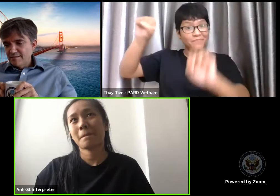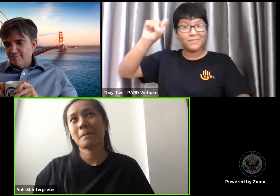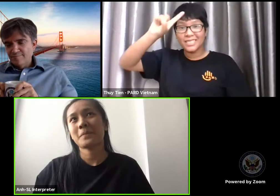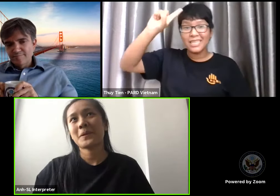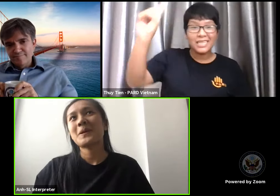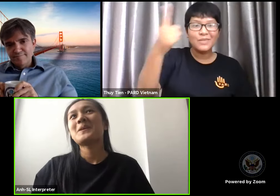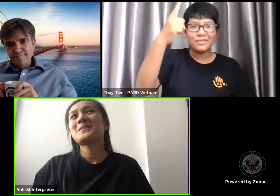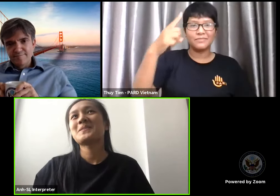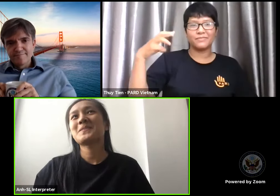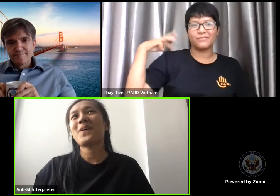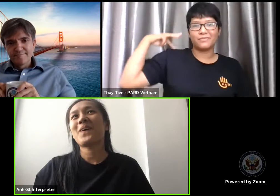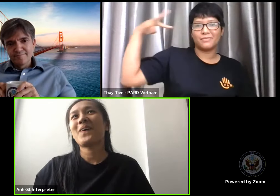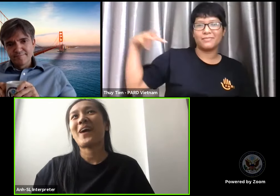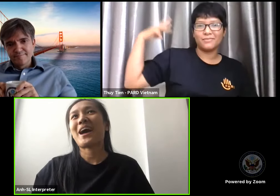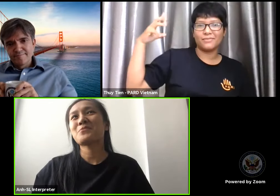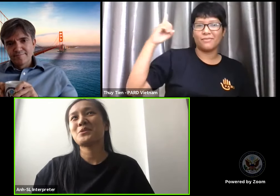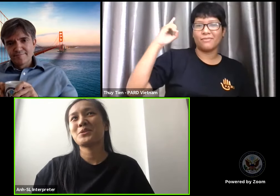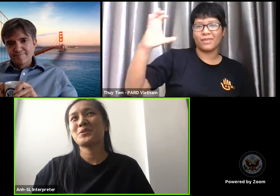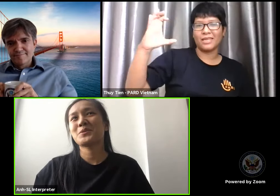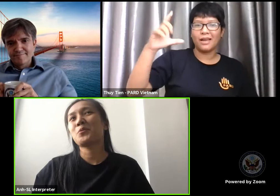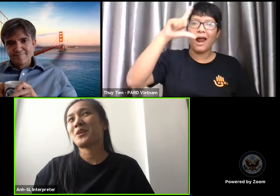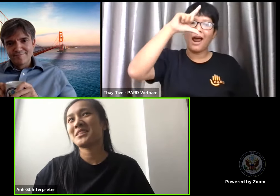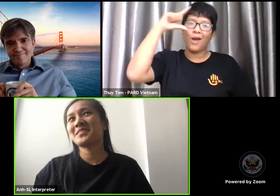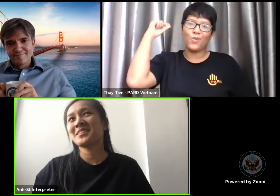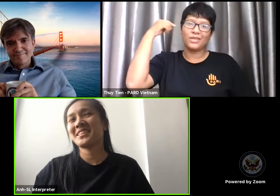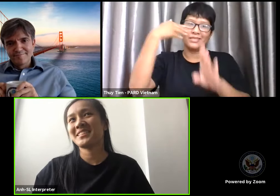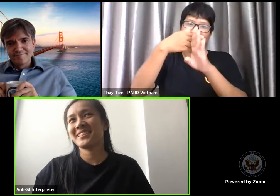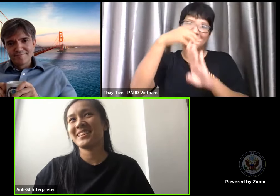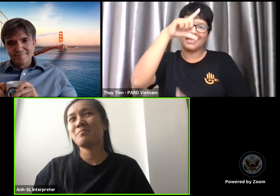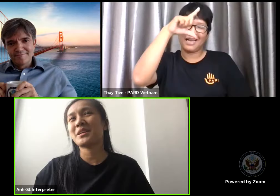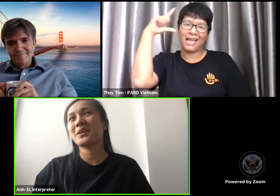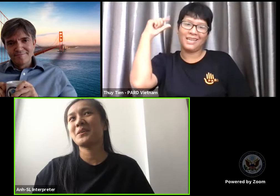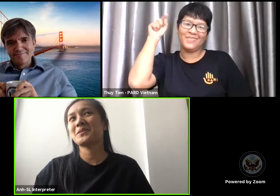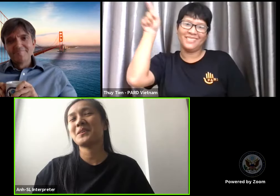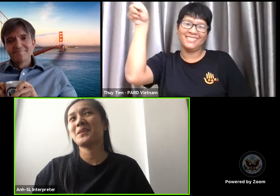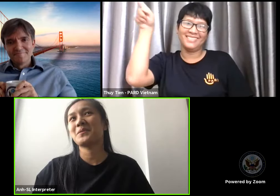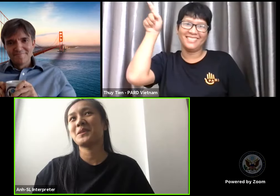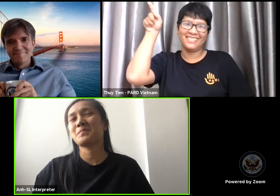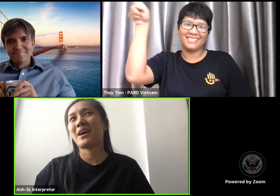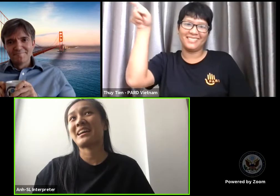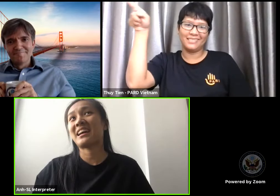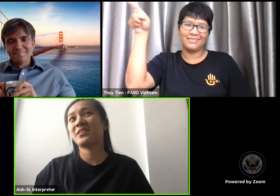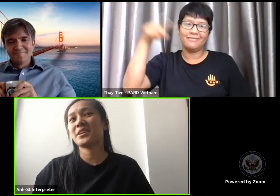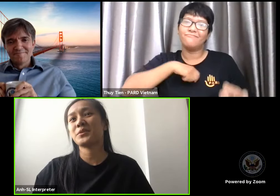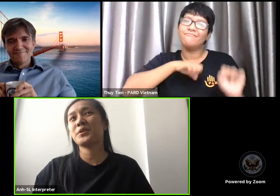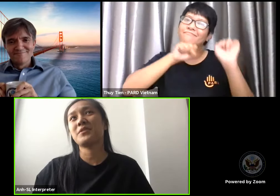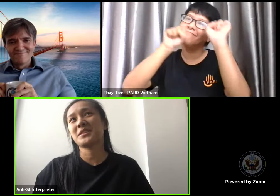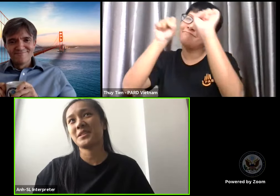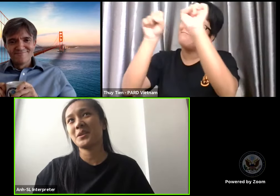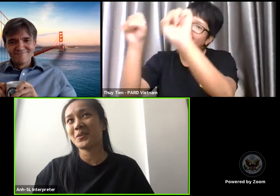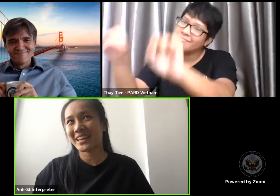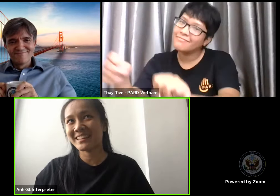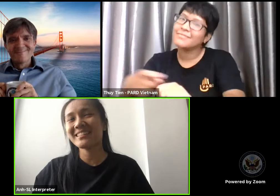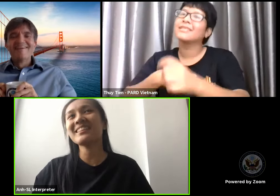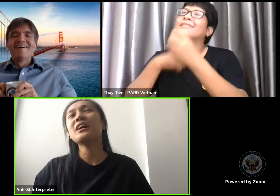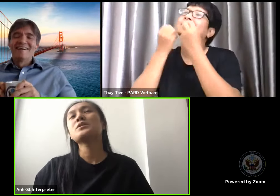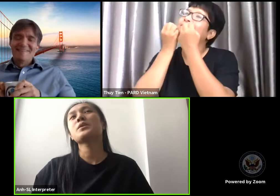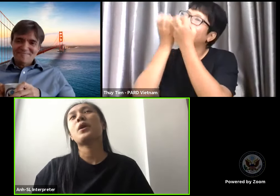[Anh] So I will choose Washington D.C. because it was my Gallaudet University located so